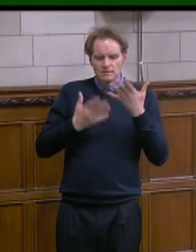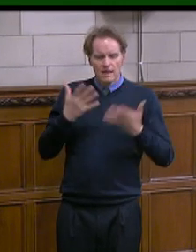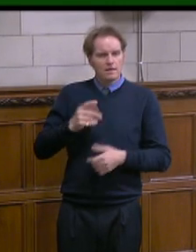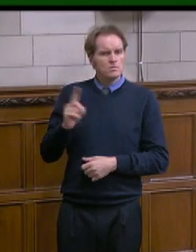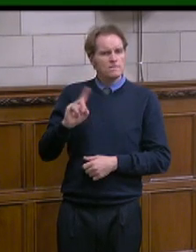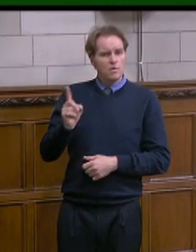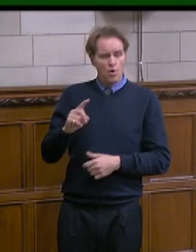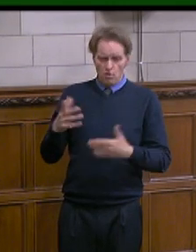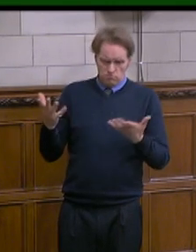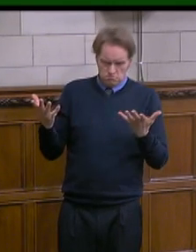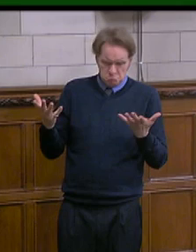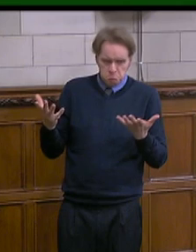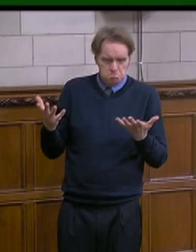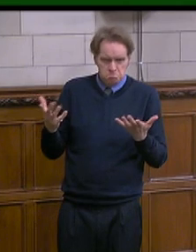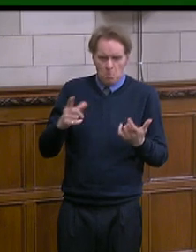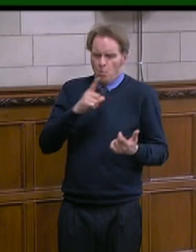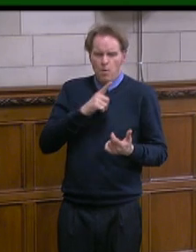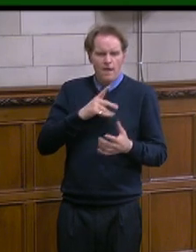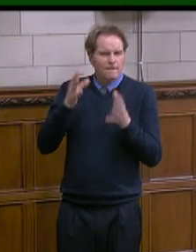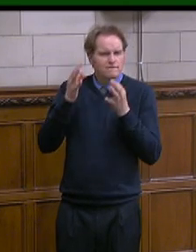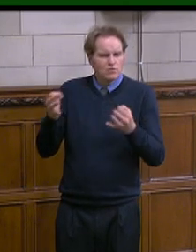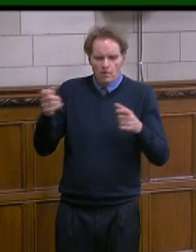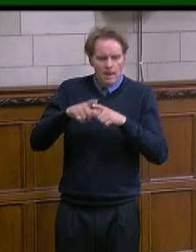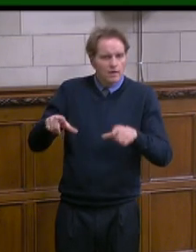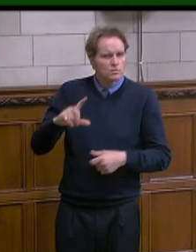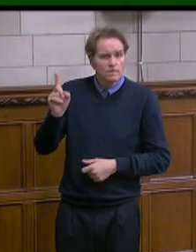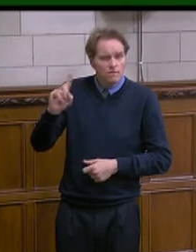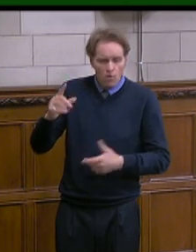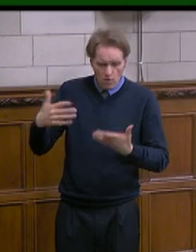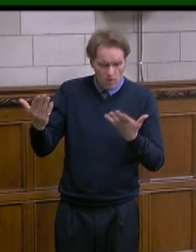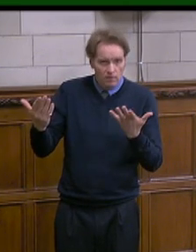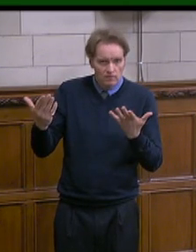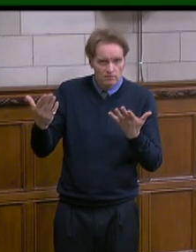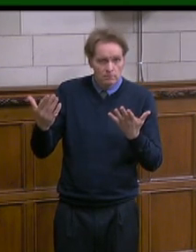Why is it an official language?” We have heard my hon.